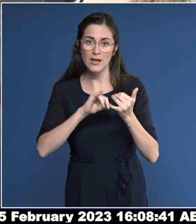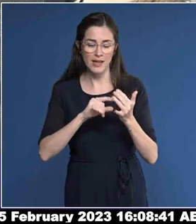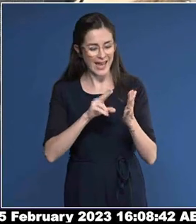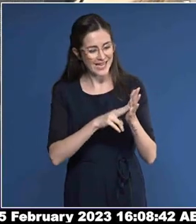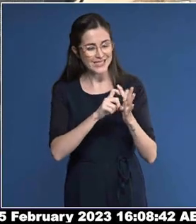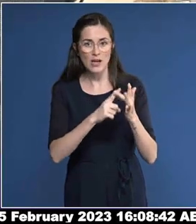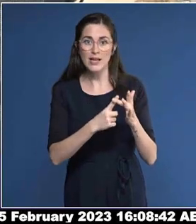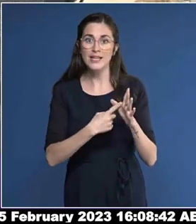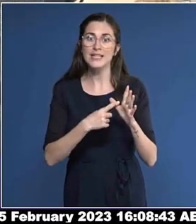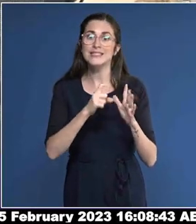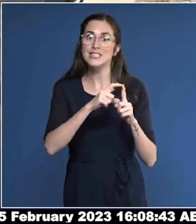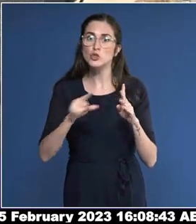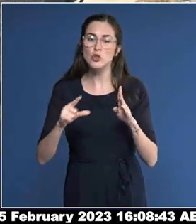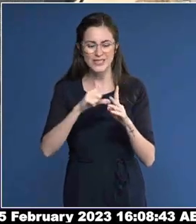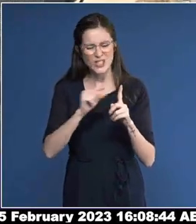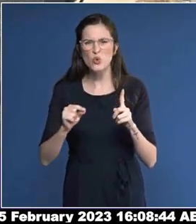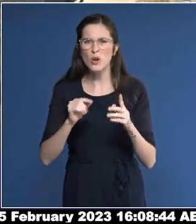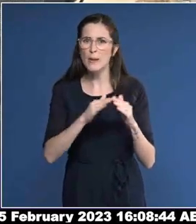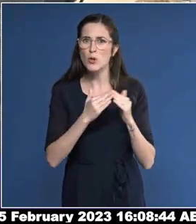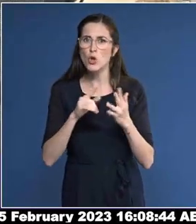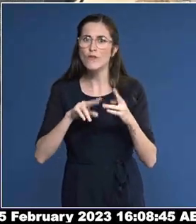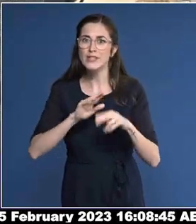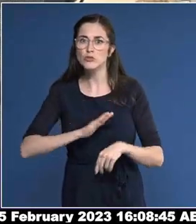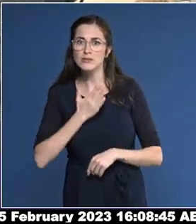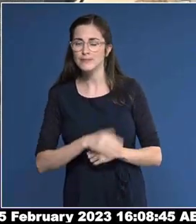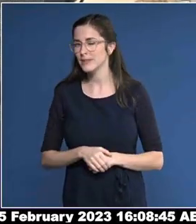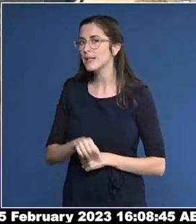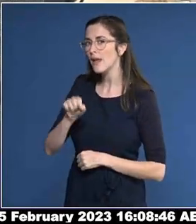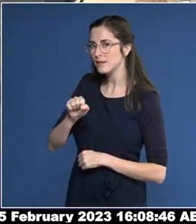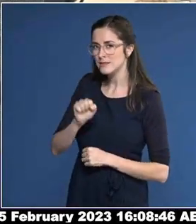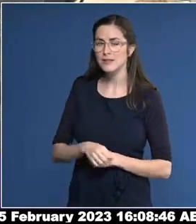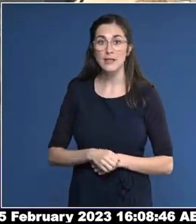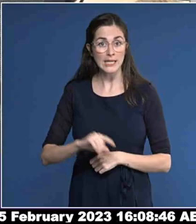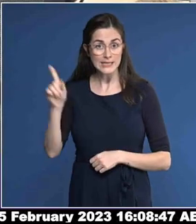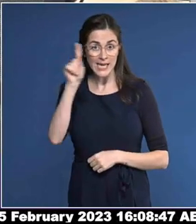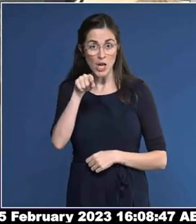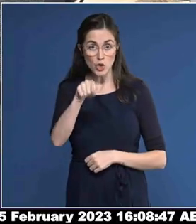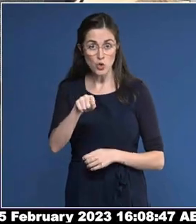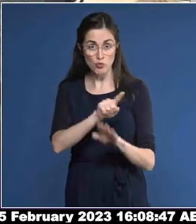Correct. MS DOWSETT: But you are here speaking to us today in your capacity with Disability Intermediaries Australia.